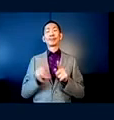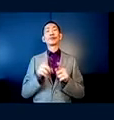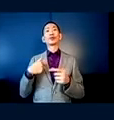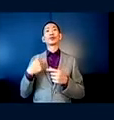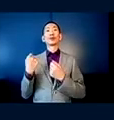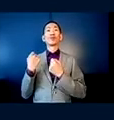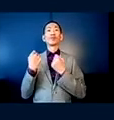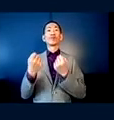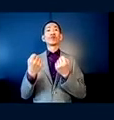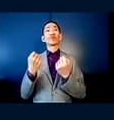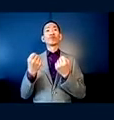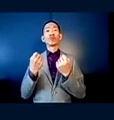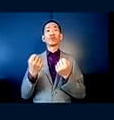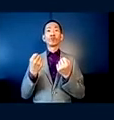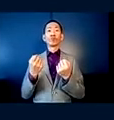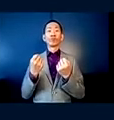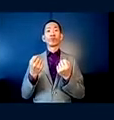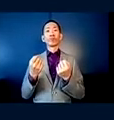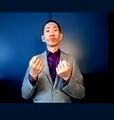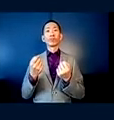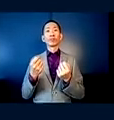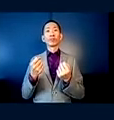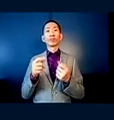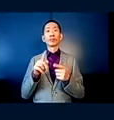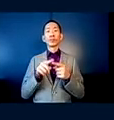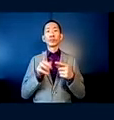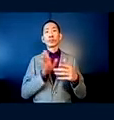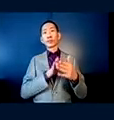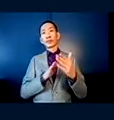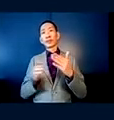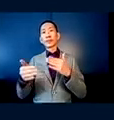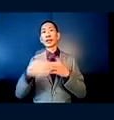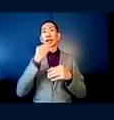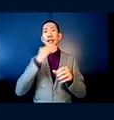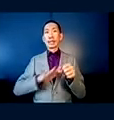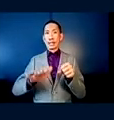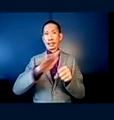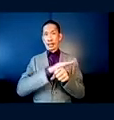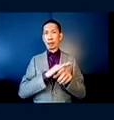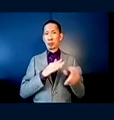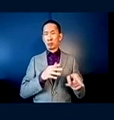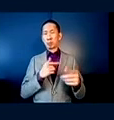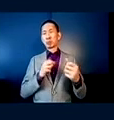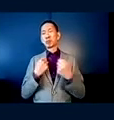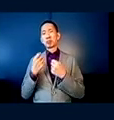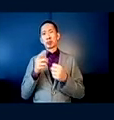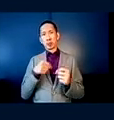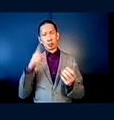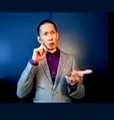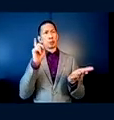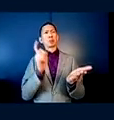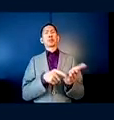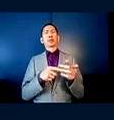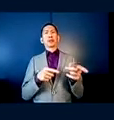SO AS WE'RE COMING AROUND THE CORNER OF A HOLLER, AN APPALACHIAN HOLLER, WHICH IS LIKED A NEIGHBORHOOD, WE FOUND